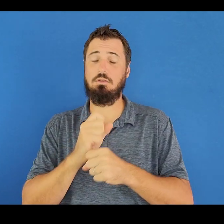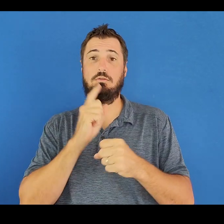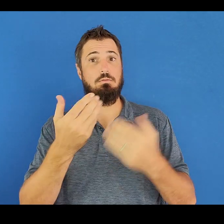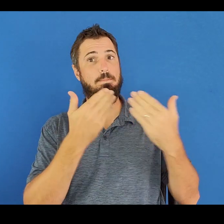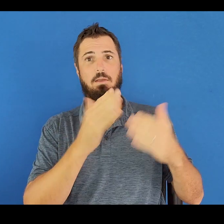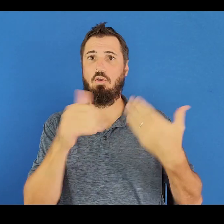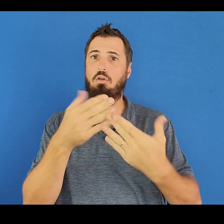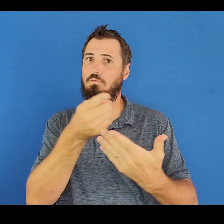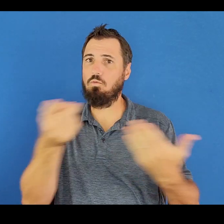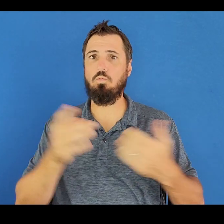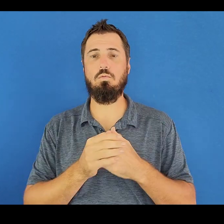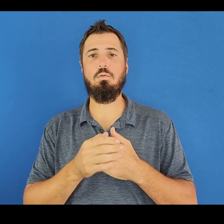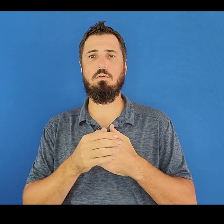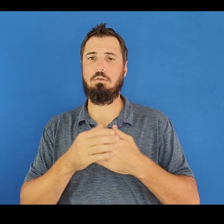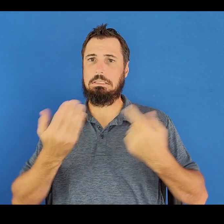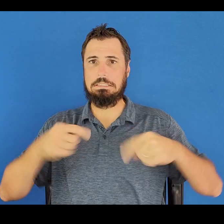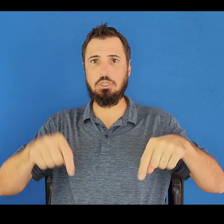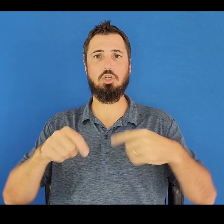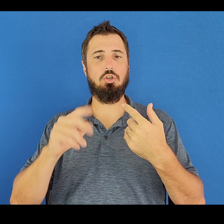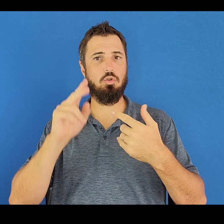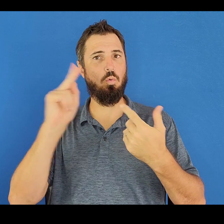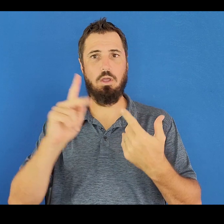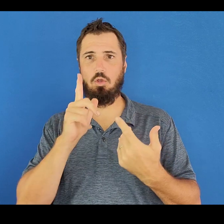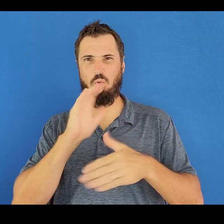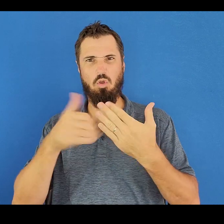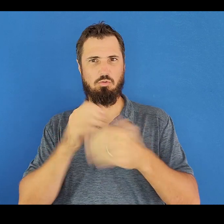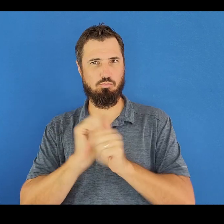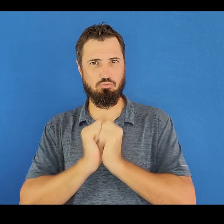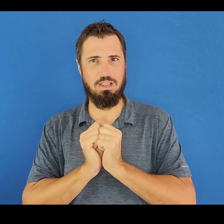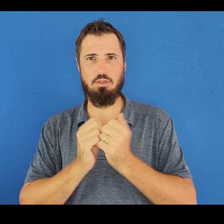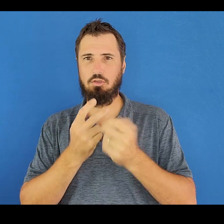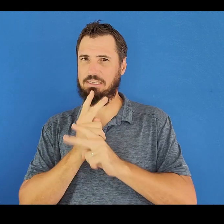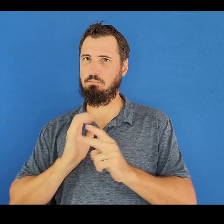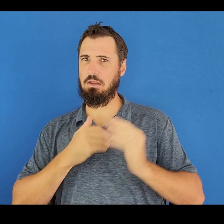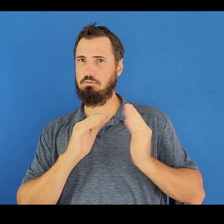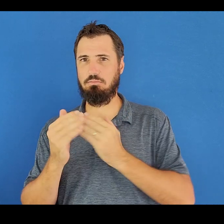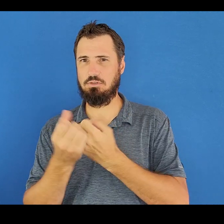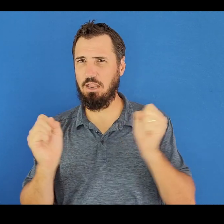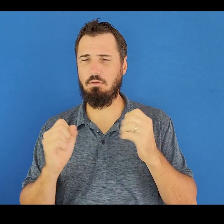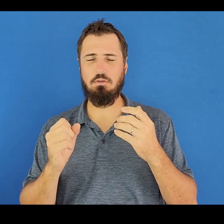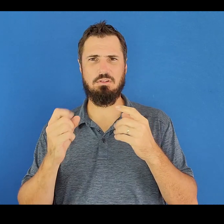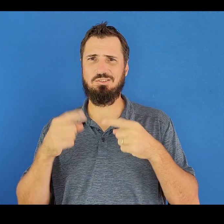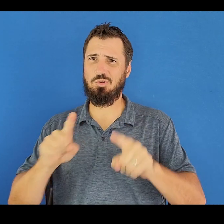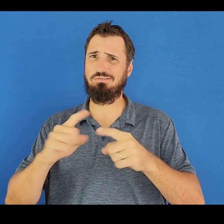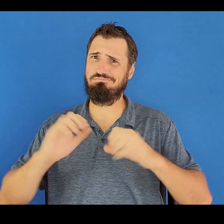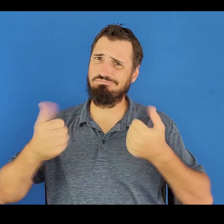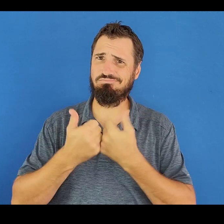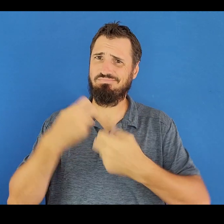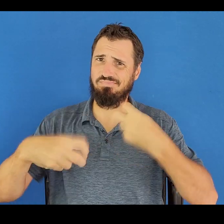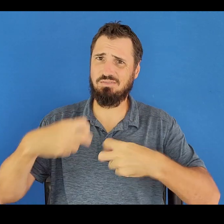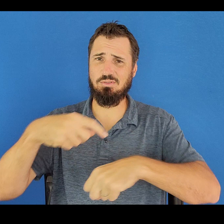And a huge mahalo to all of you, around the island, who came together to keep our community safe through these challenging times.